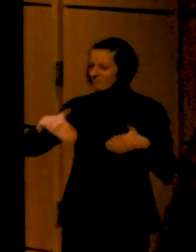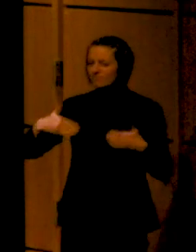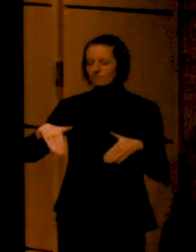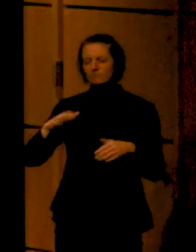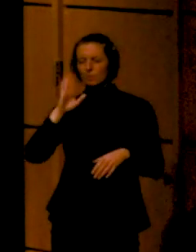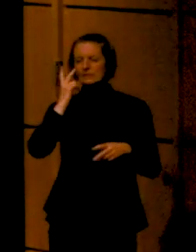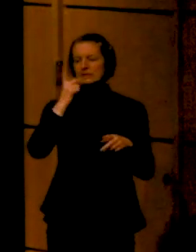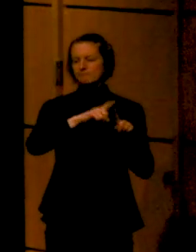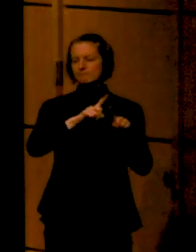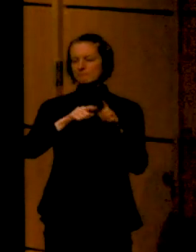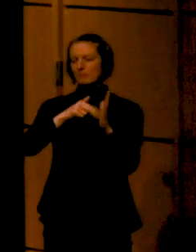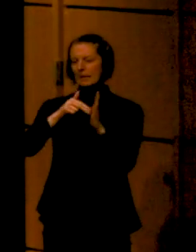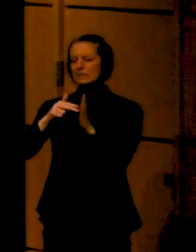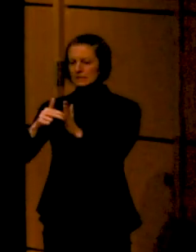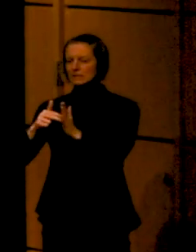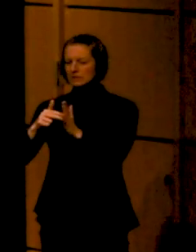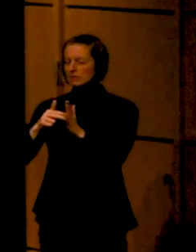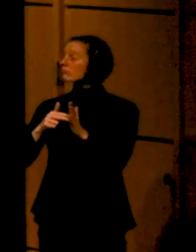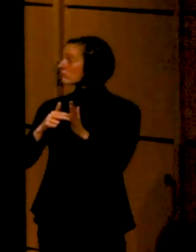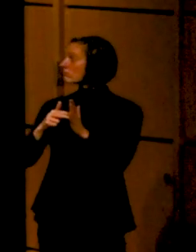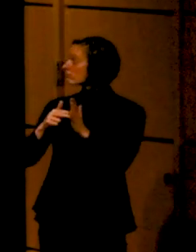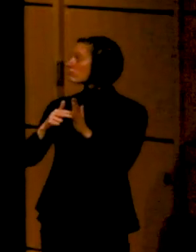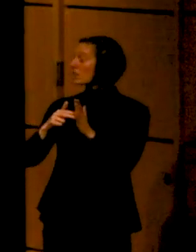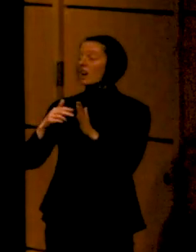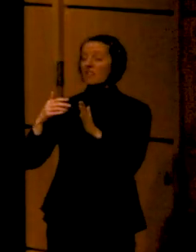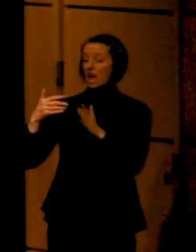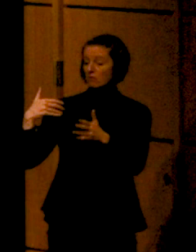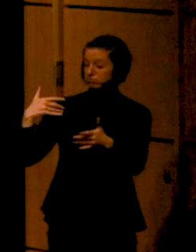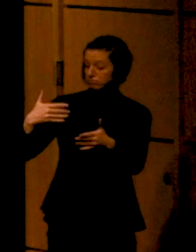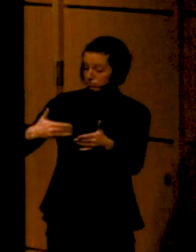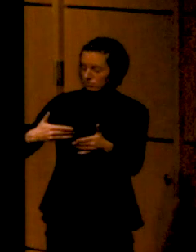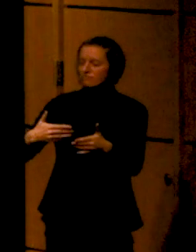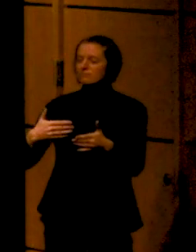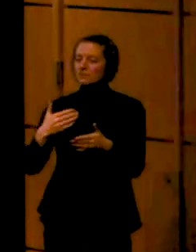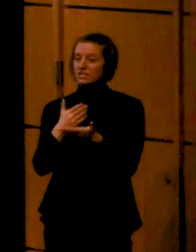depicting the mountain by early Portland artists, and I have time to only show you a few.